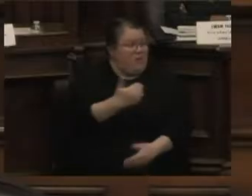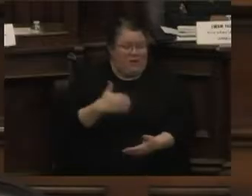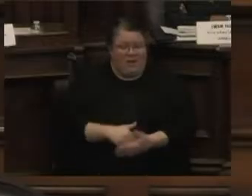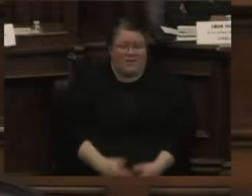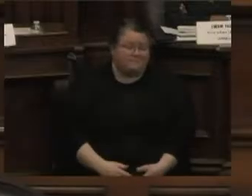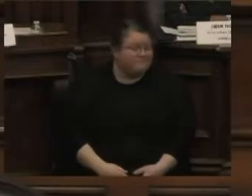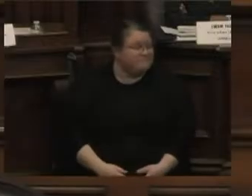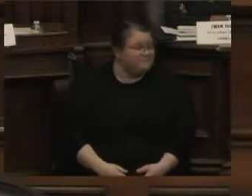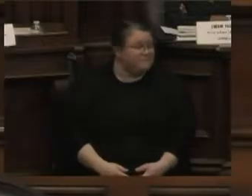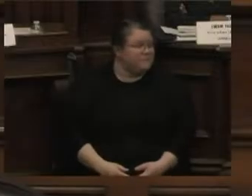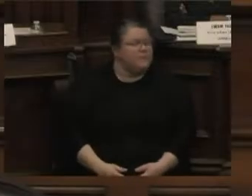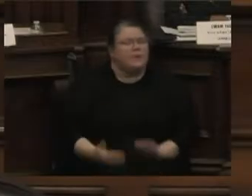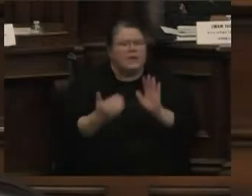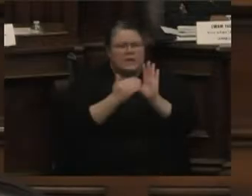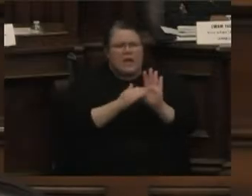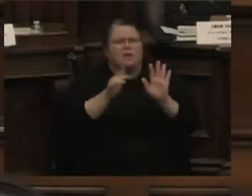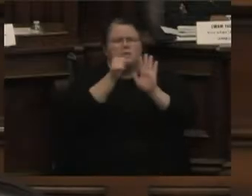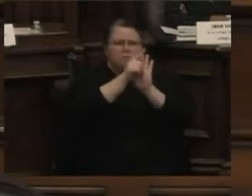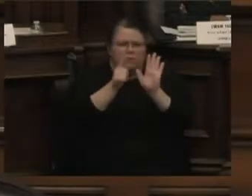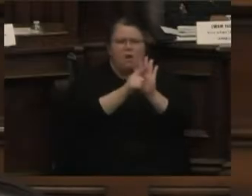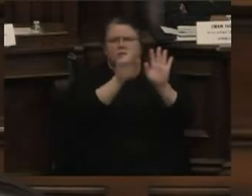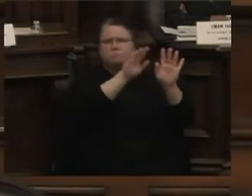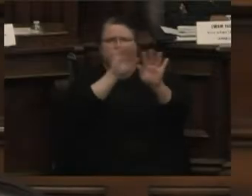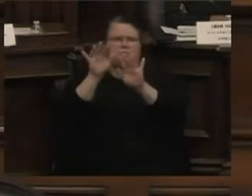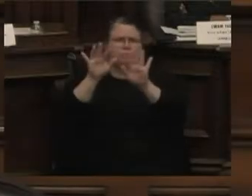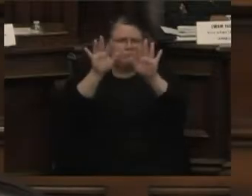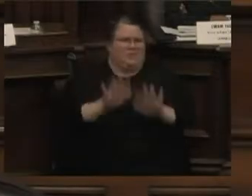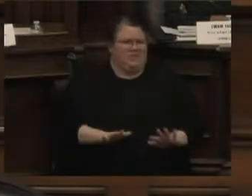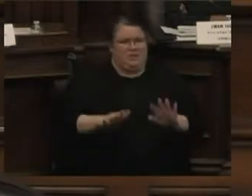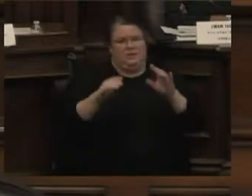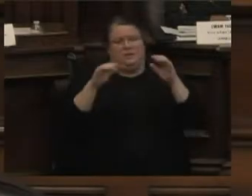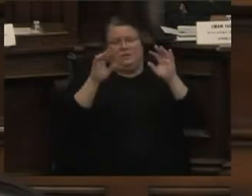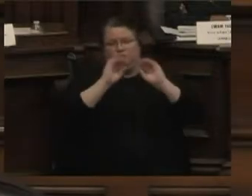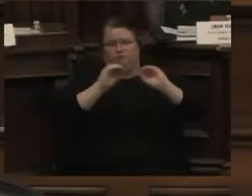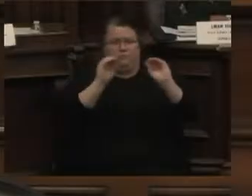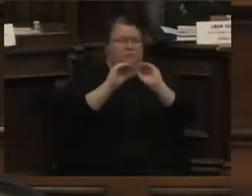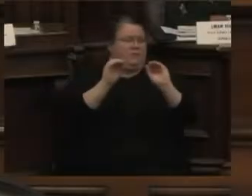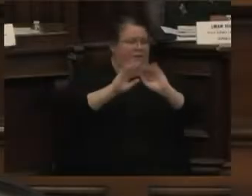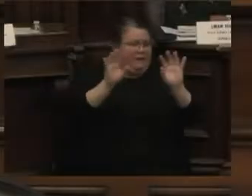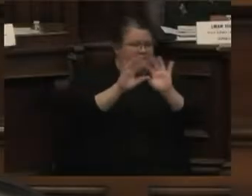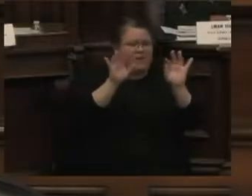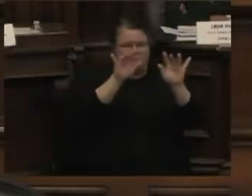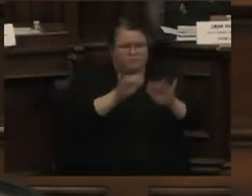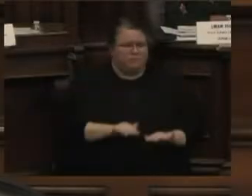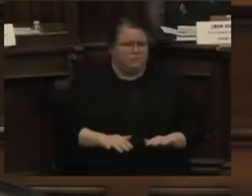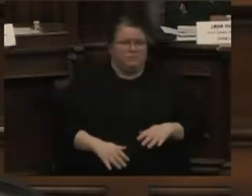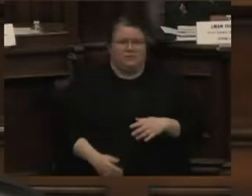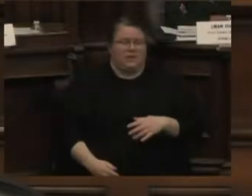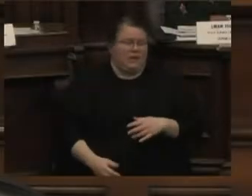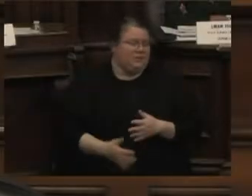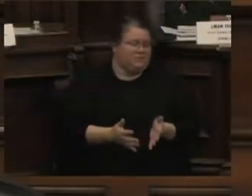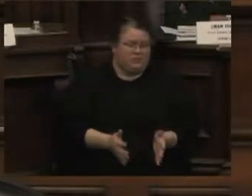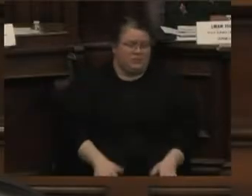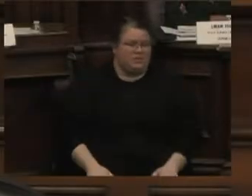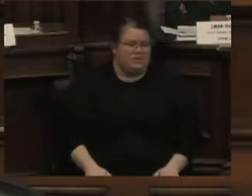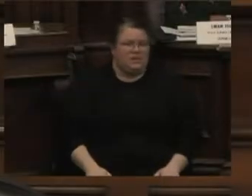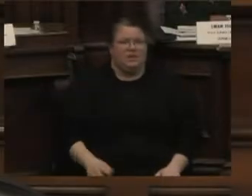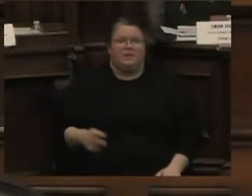think that will be the quickest way for us to regain our our